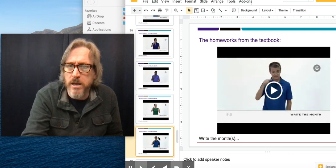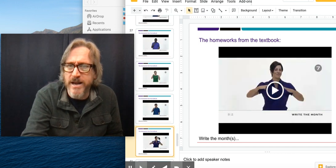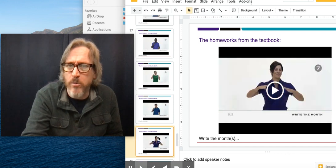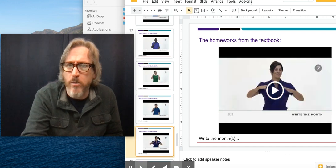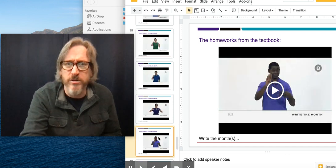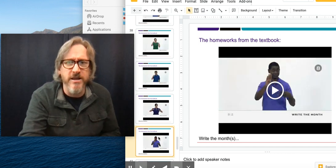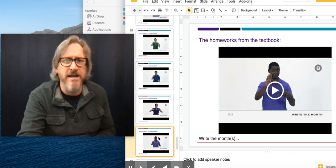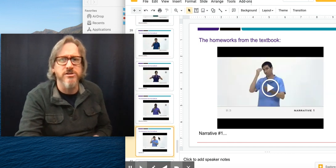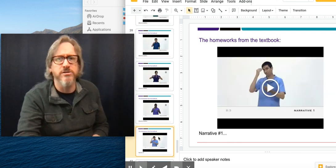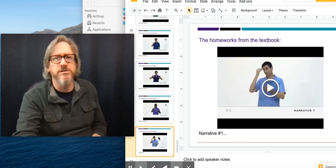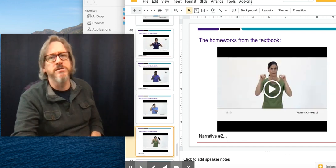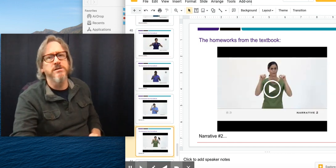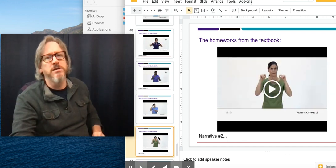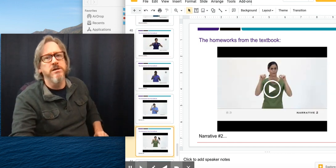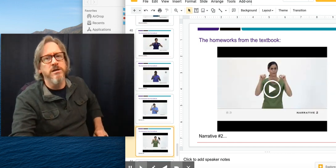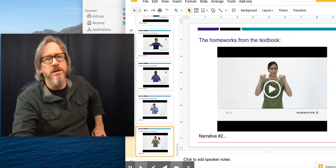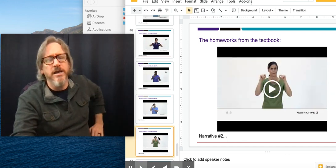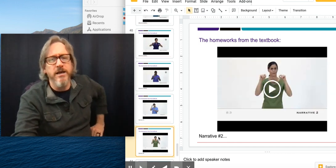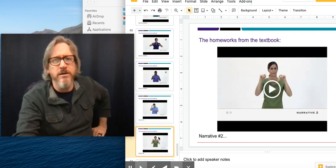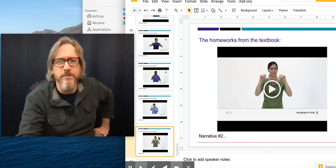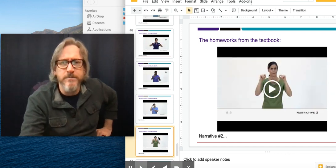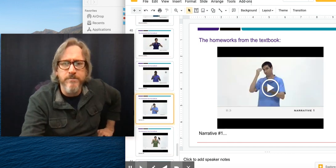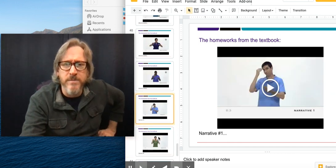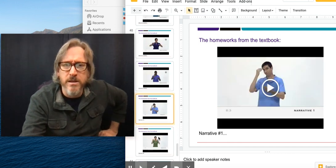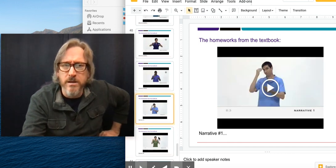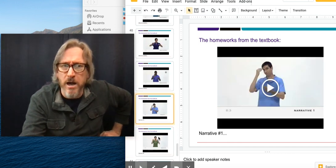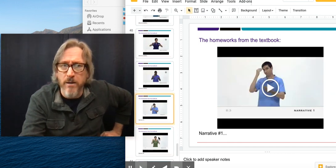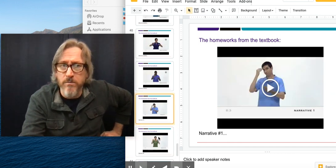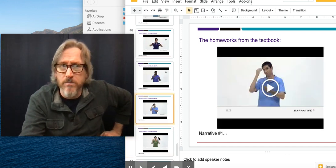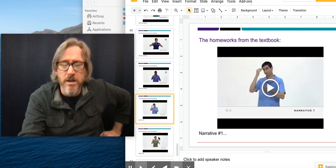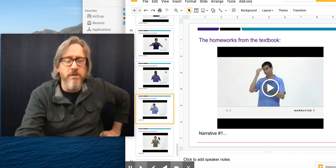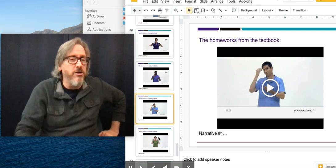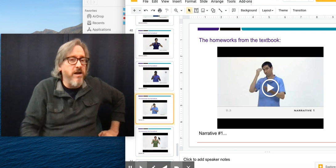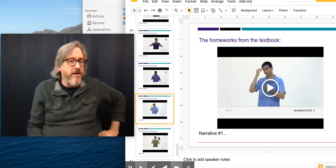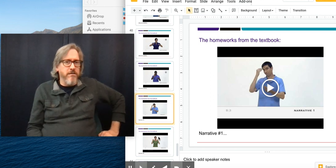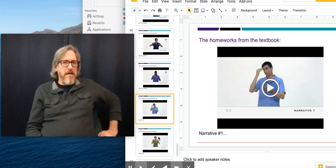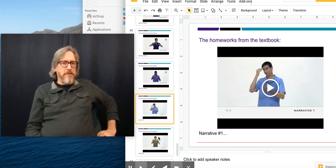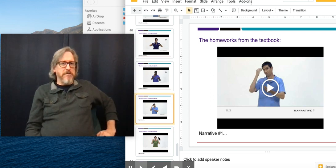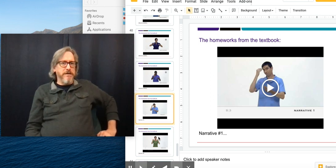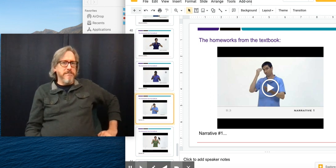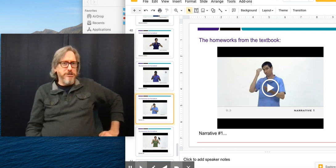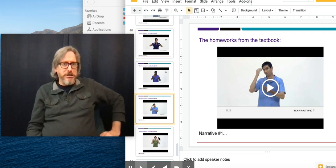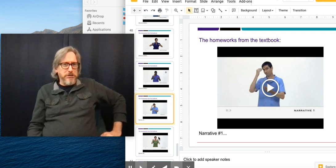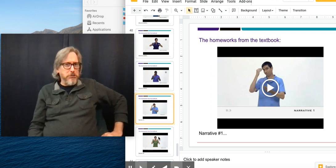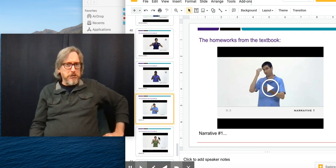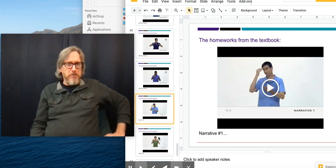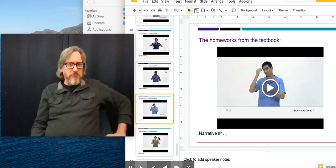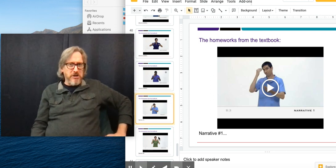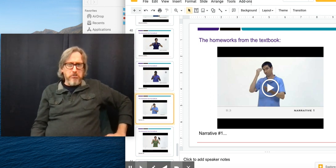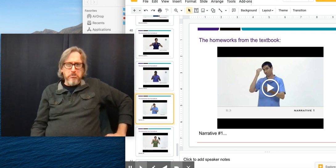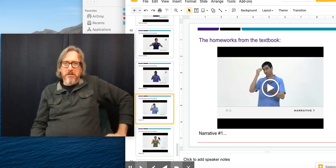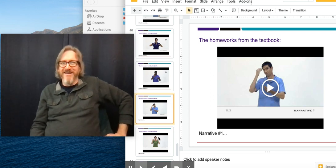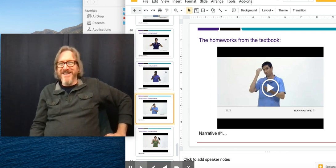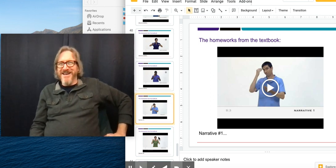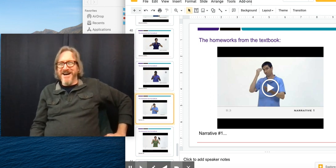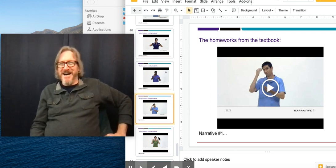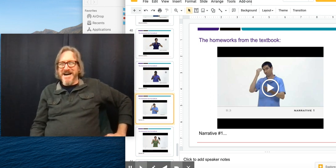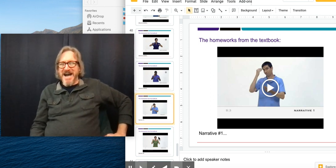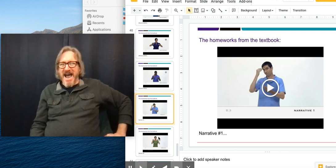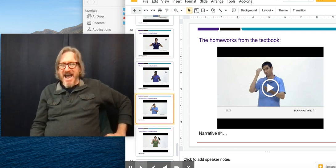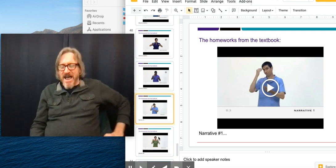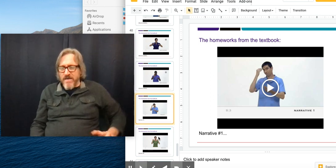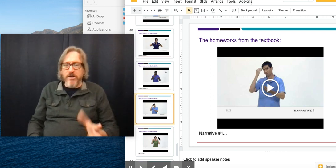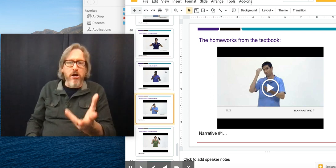and I will put the answers in uh they're not there now so you can look at them on the video uh and